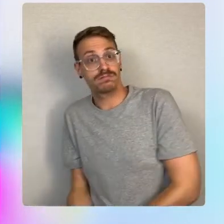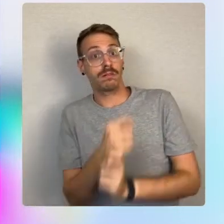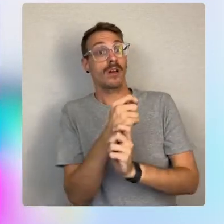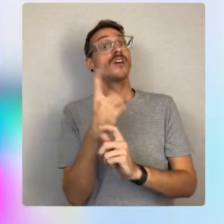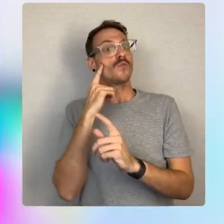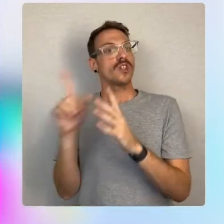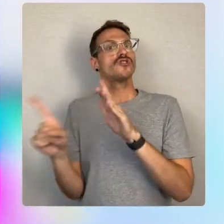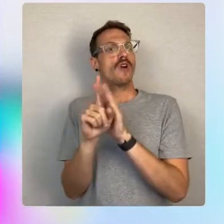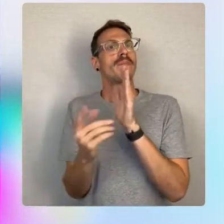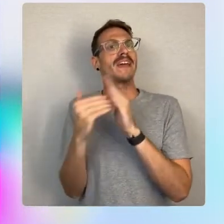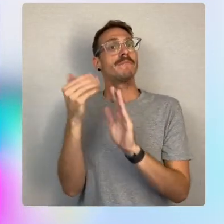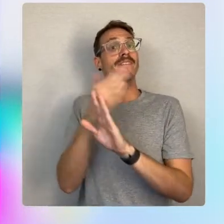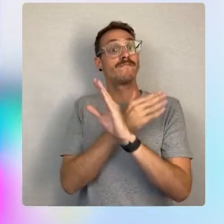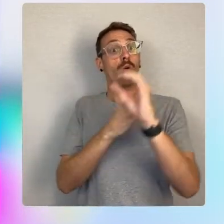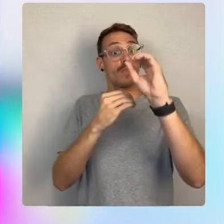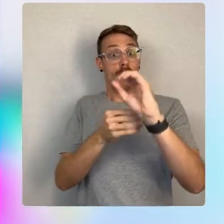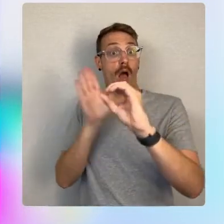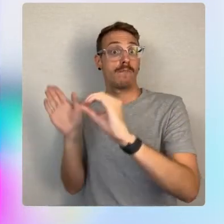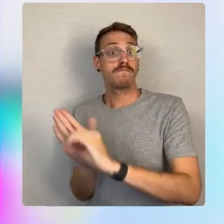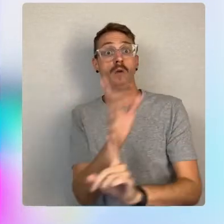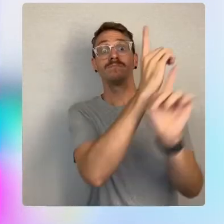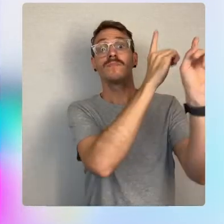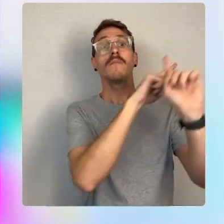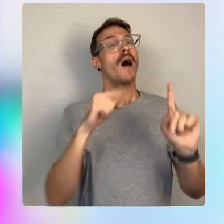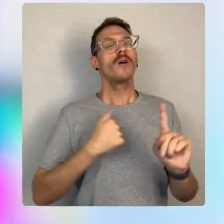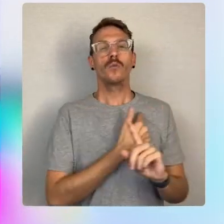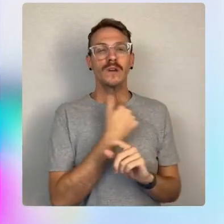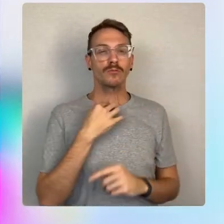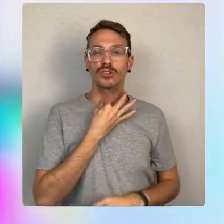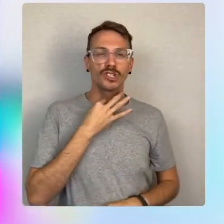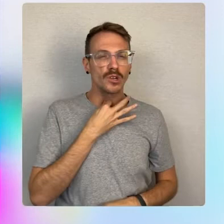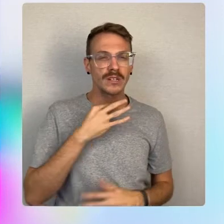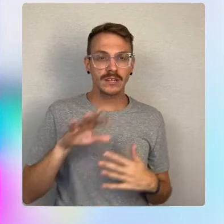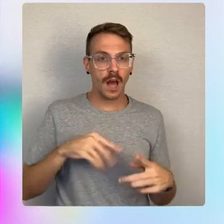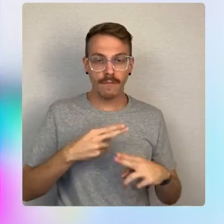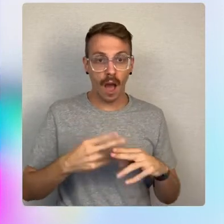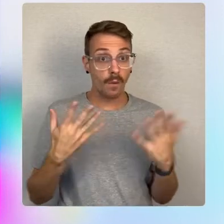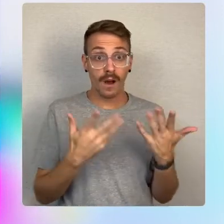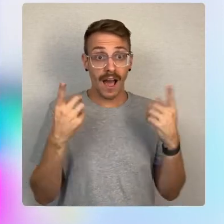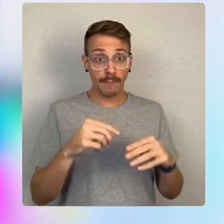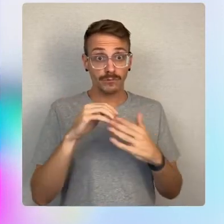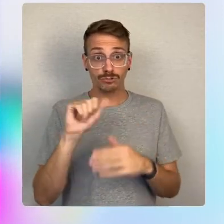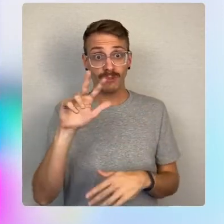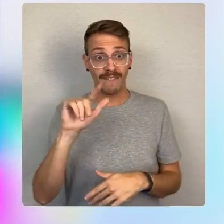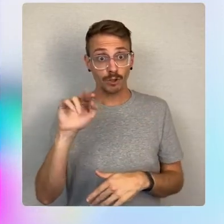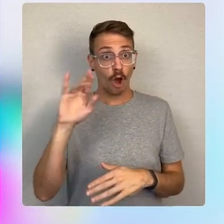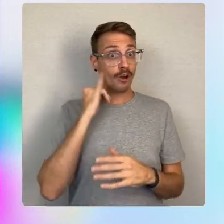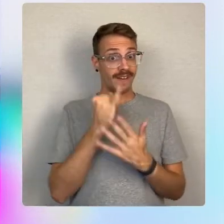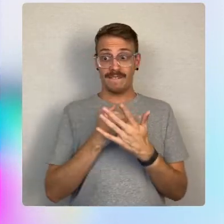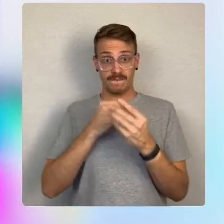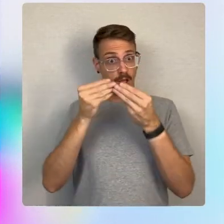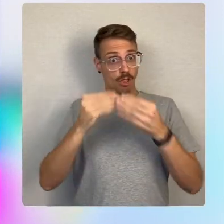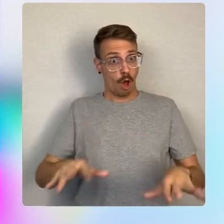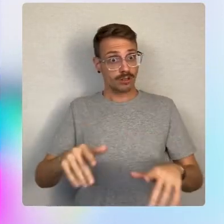But we were really curious about what was going to happen to the avatar when it loses track of the controller,